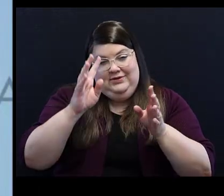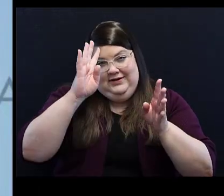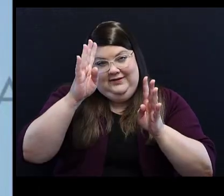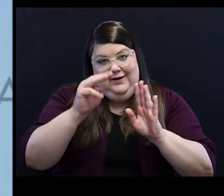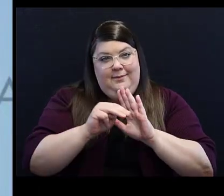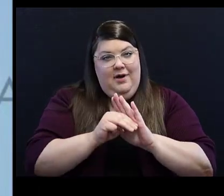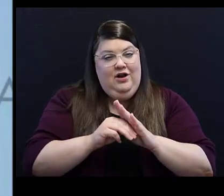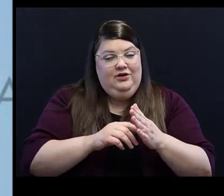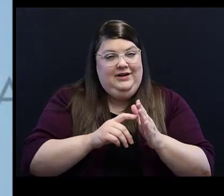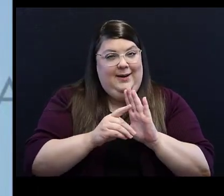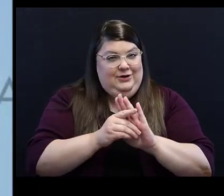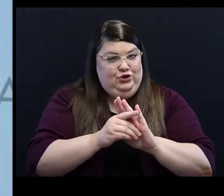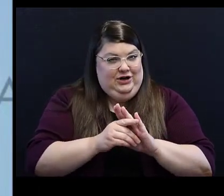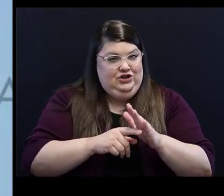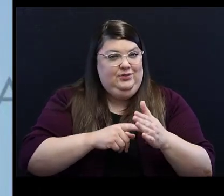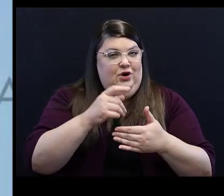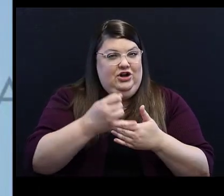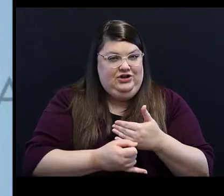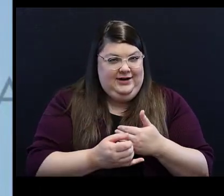Demonstration Project.